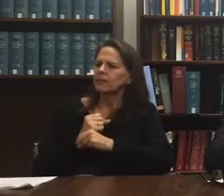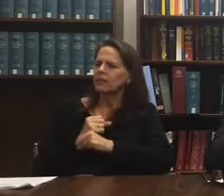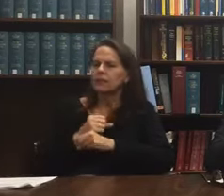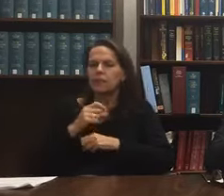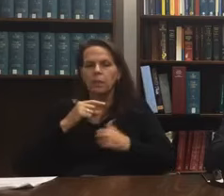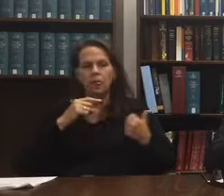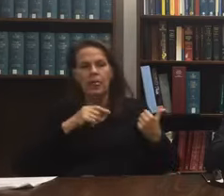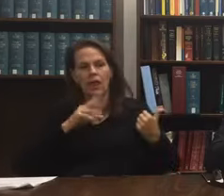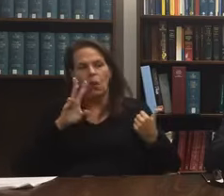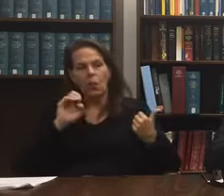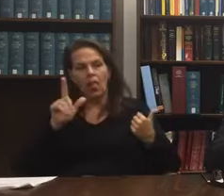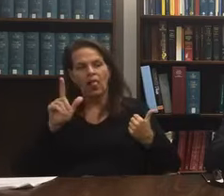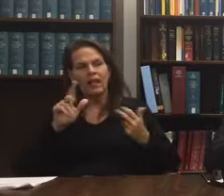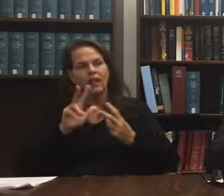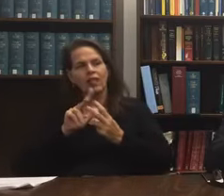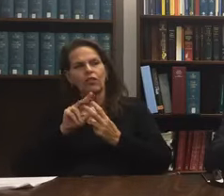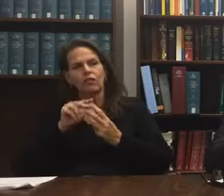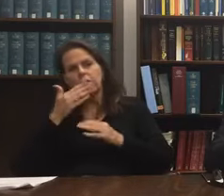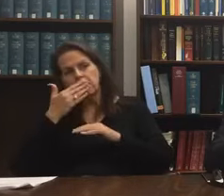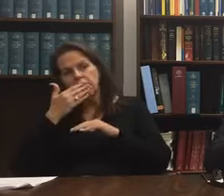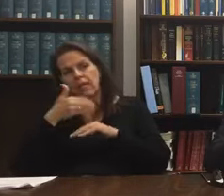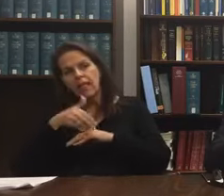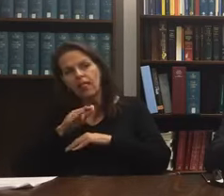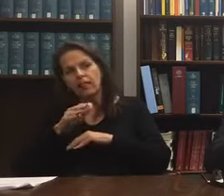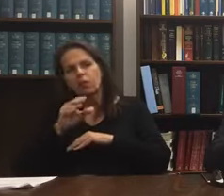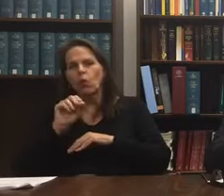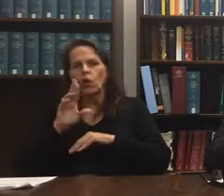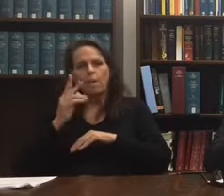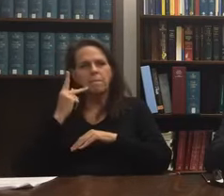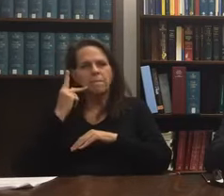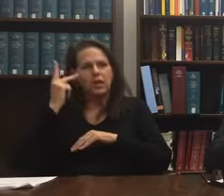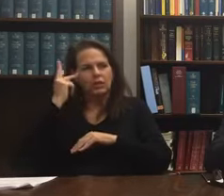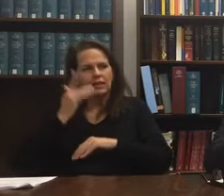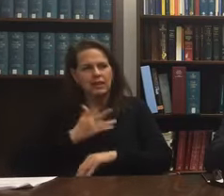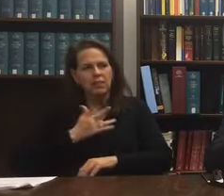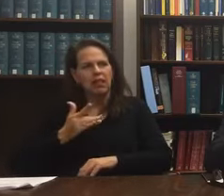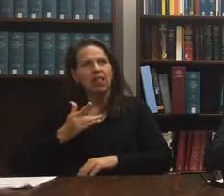either mailed I guess for parents it typically comes in the mail I've had